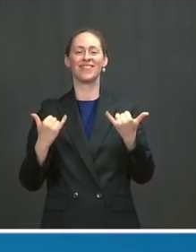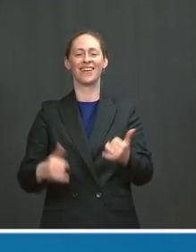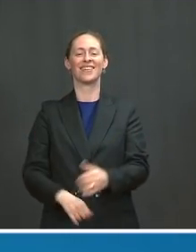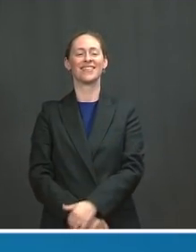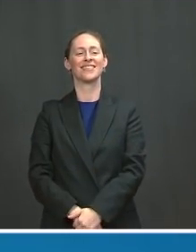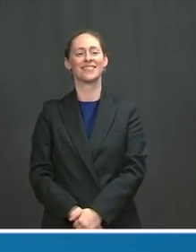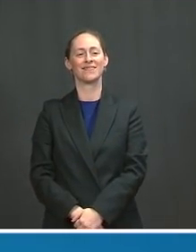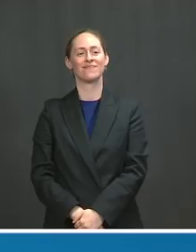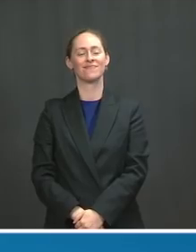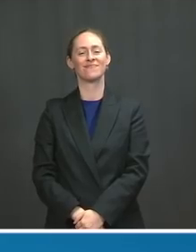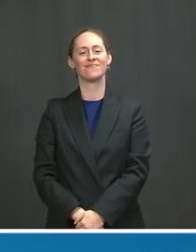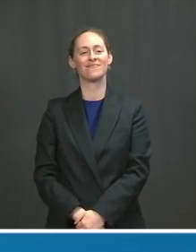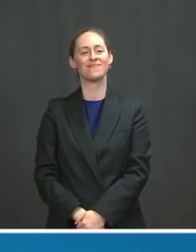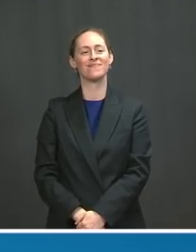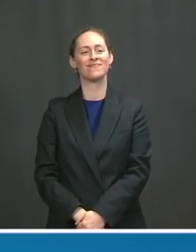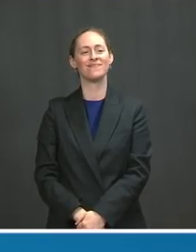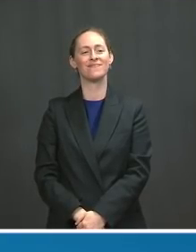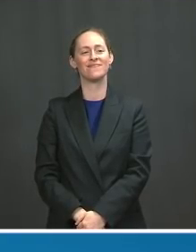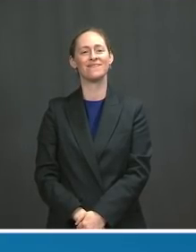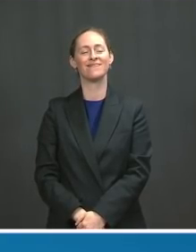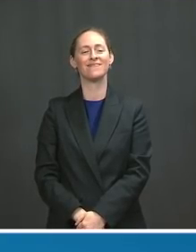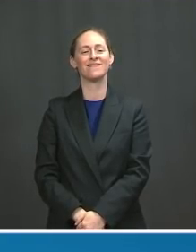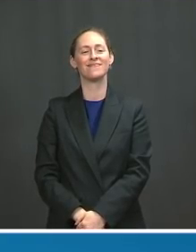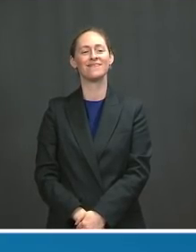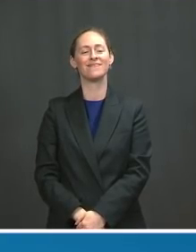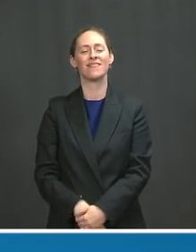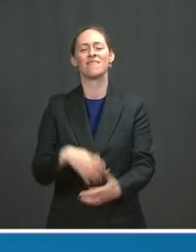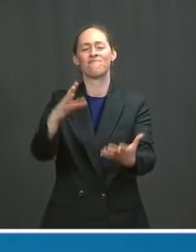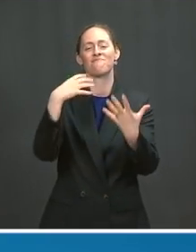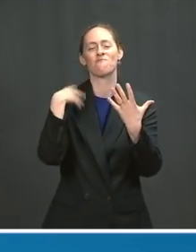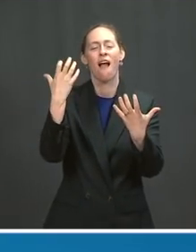And in a few minutes, you will take an oath.